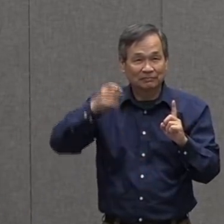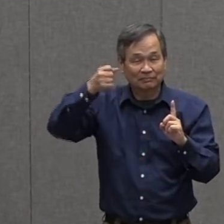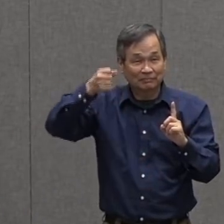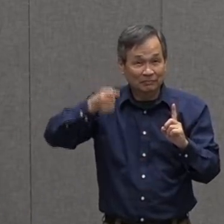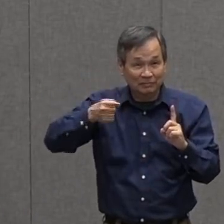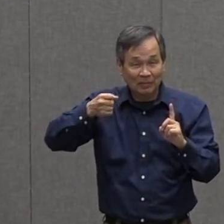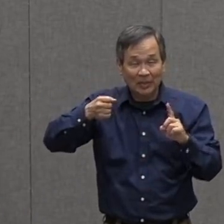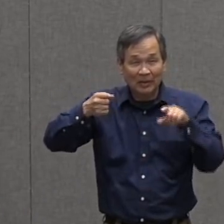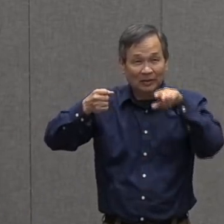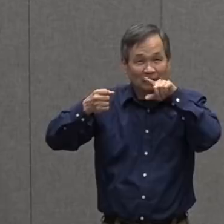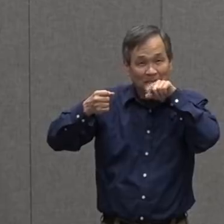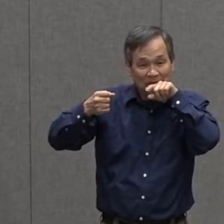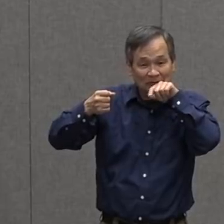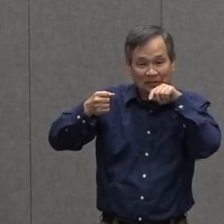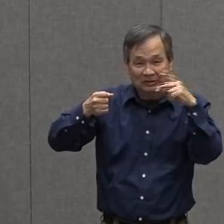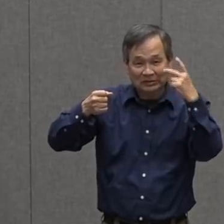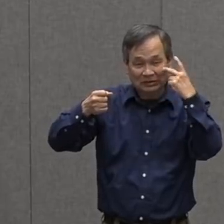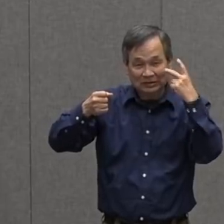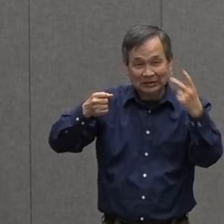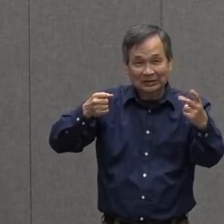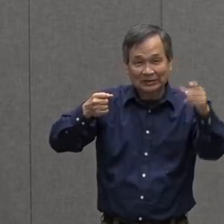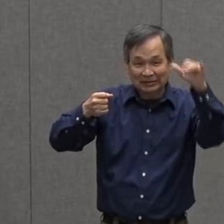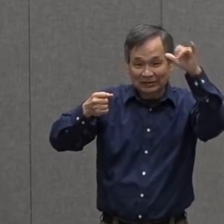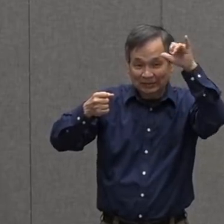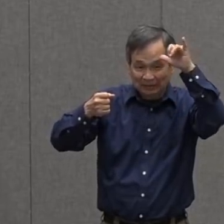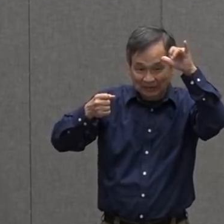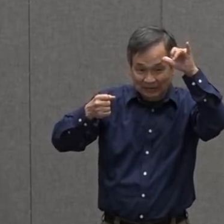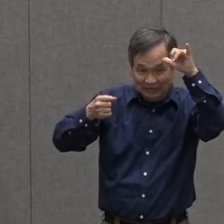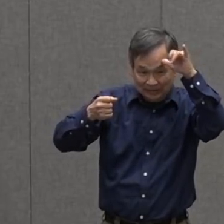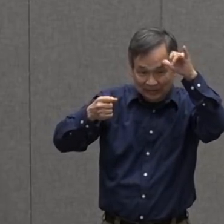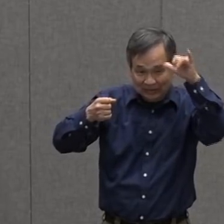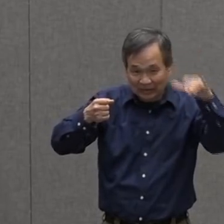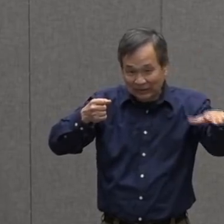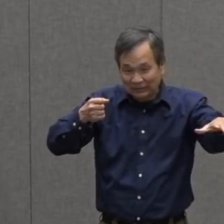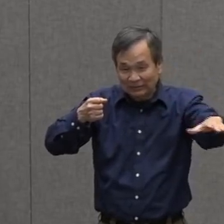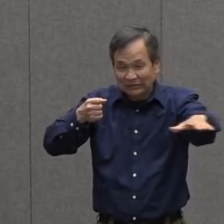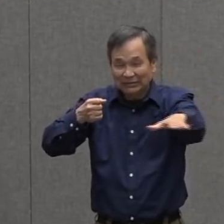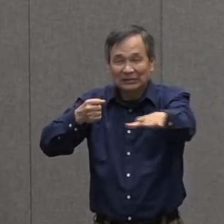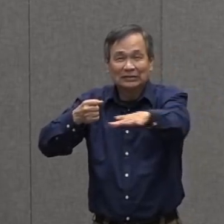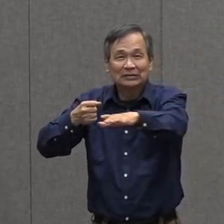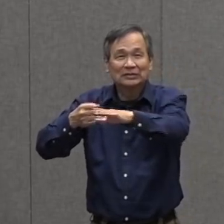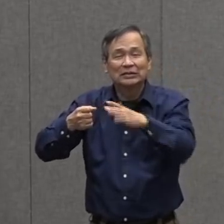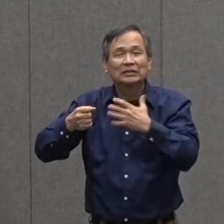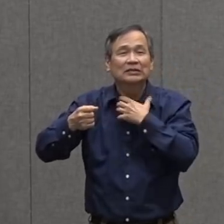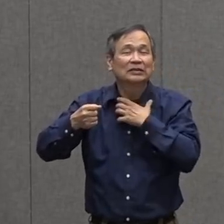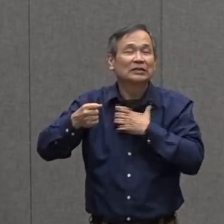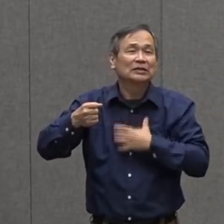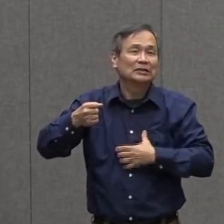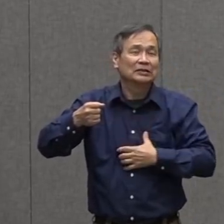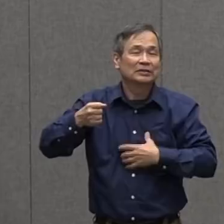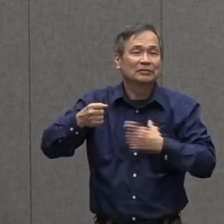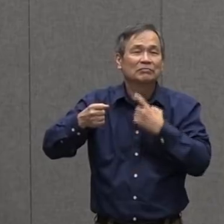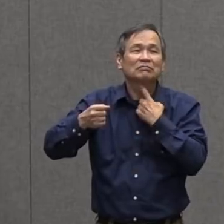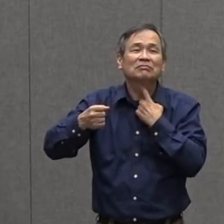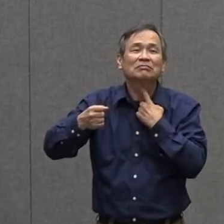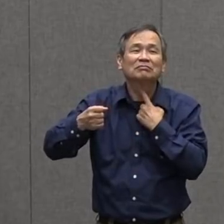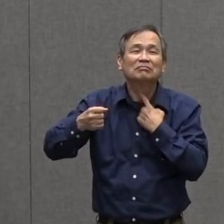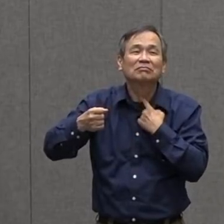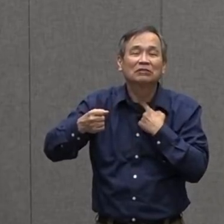"Ki-pat, whose cows were so hungry and dry "they mooed for the rain to fall from the sky